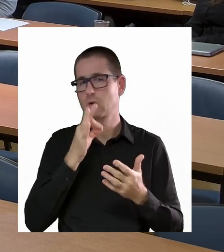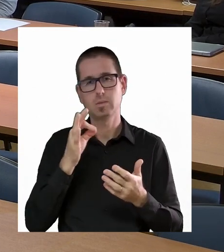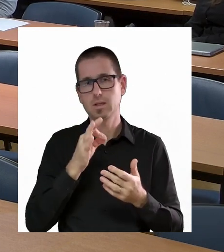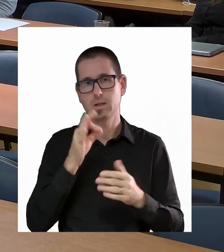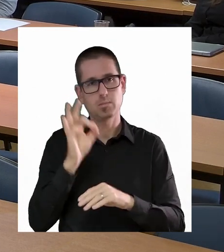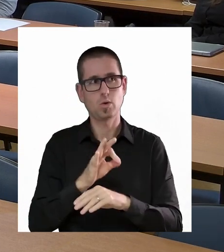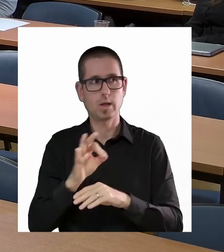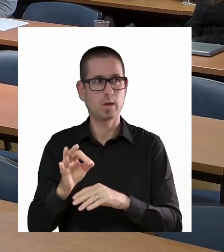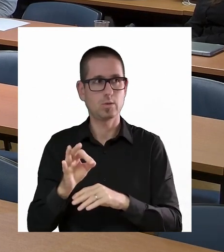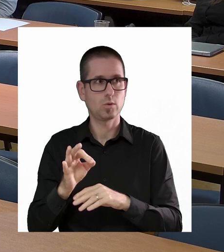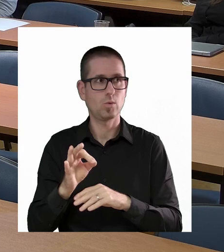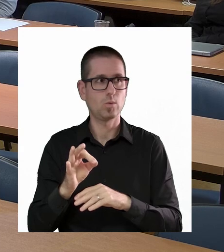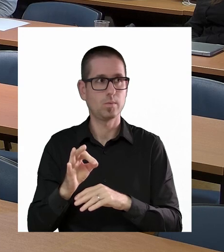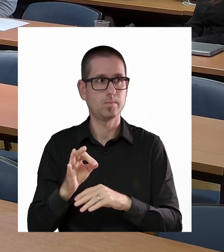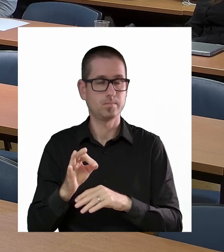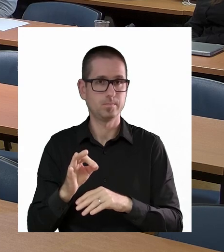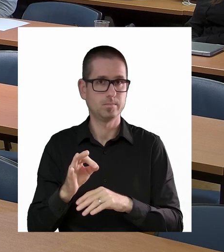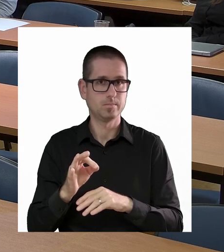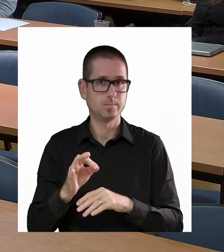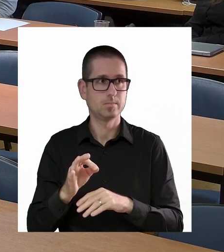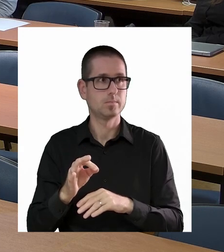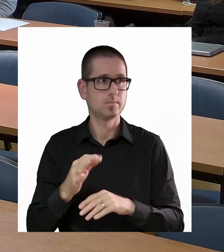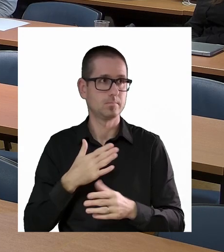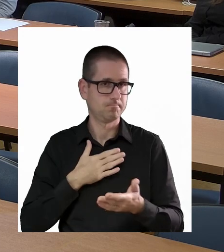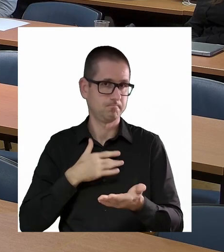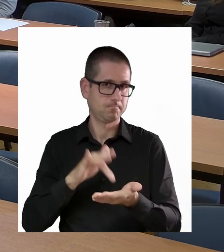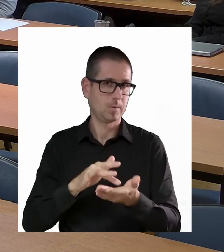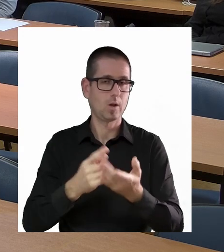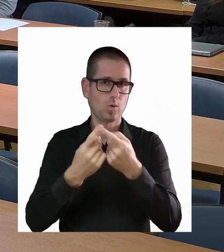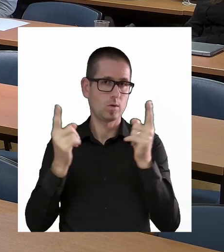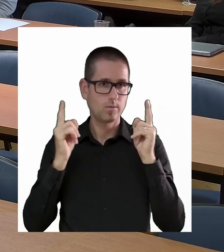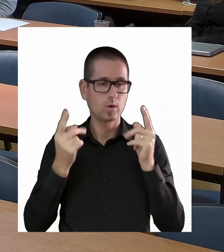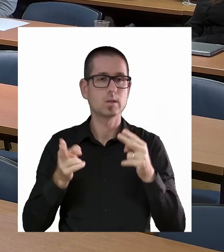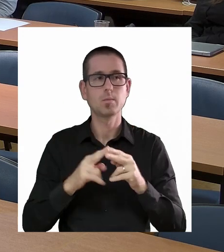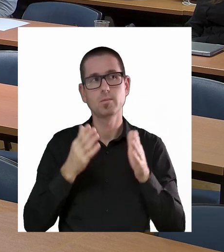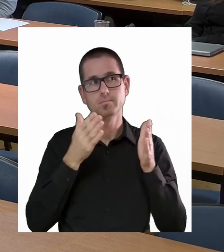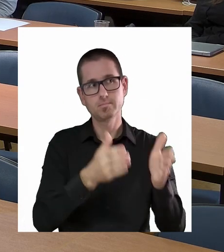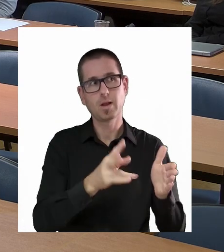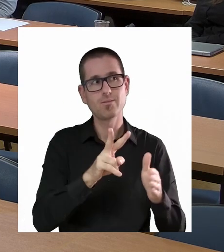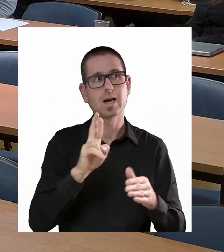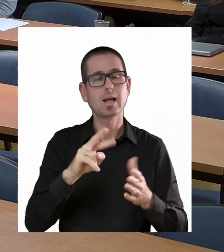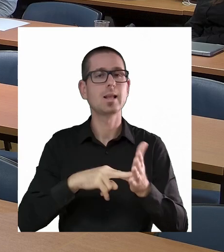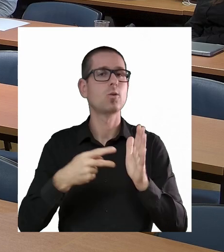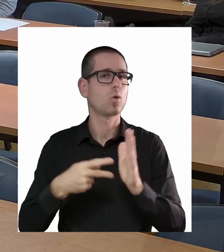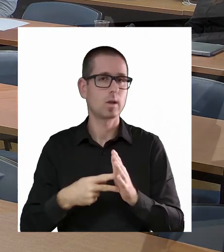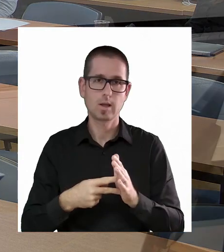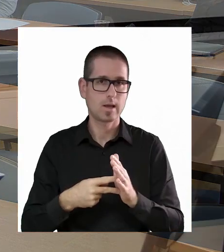not yet. In our centre and in our university we mostly focus on VR technologies and augmented realities technologies.